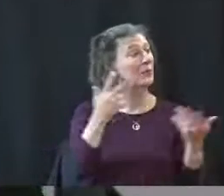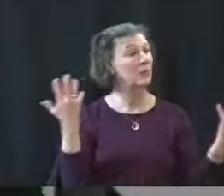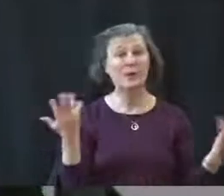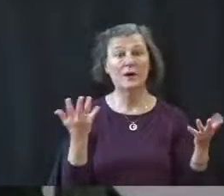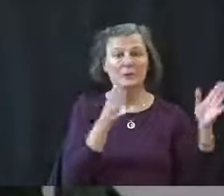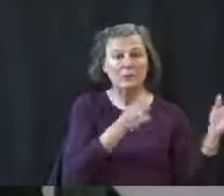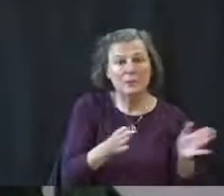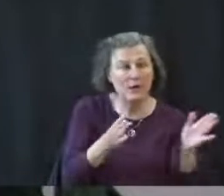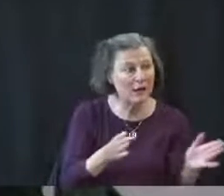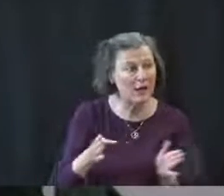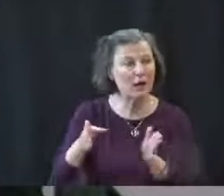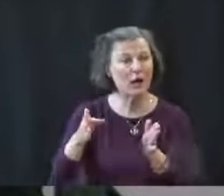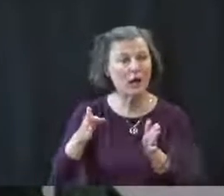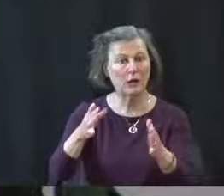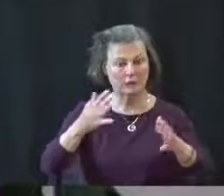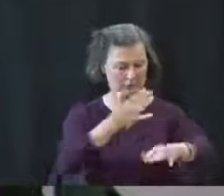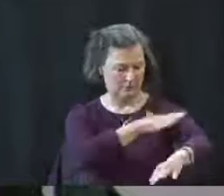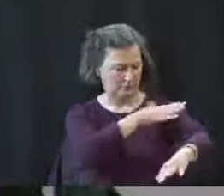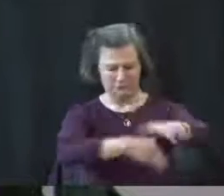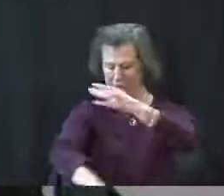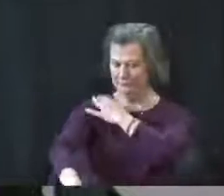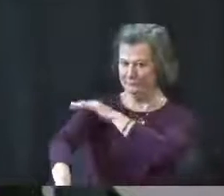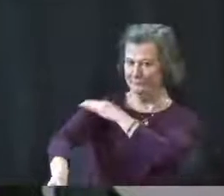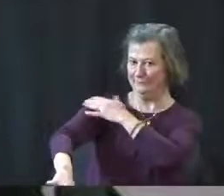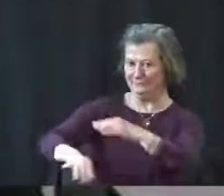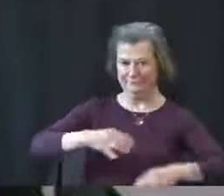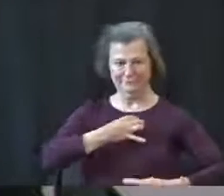Dust yourselves off, get ready to welcome